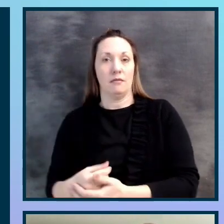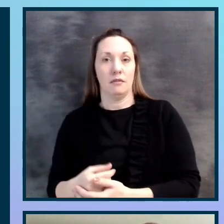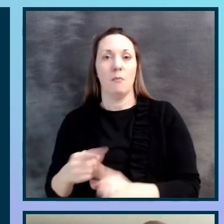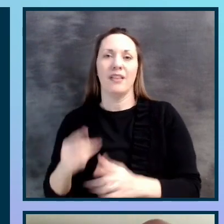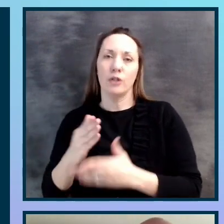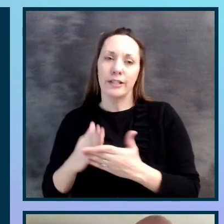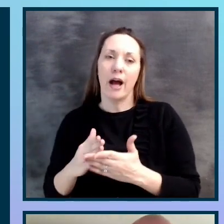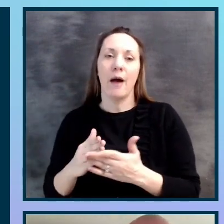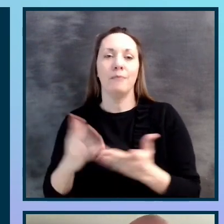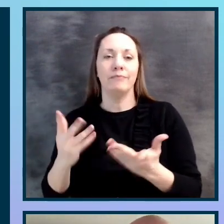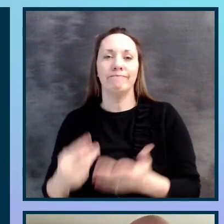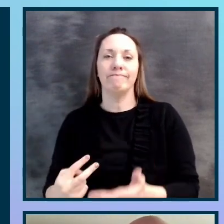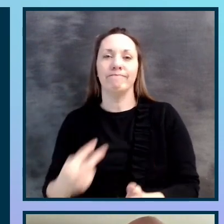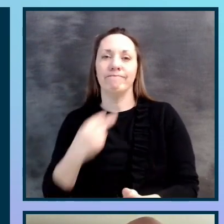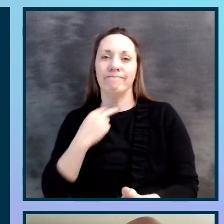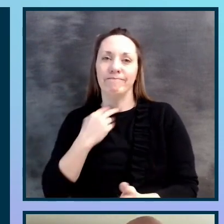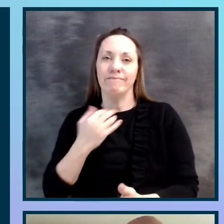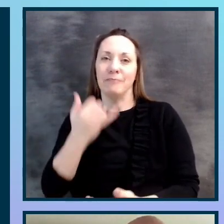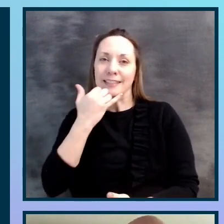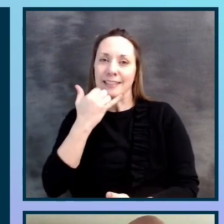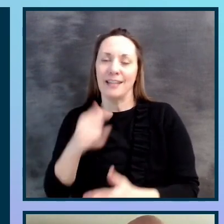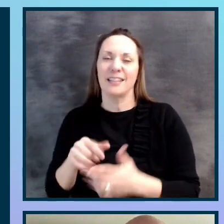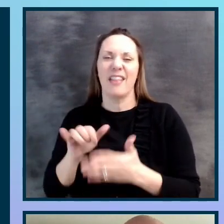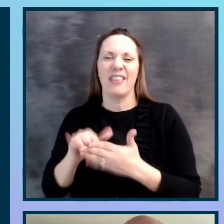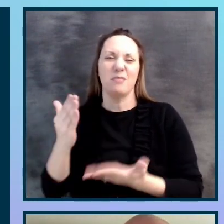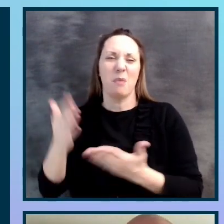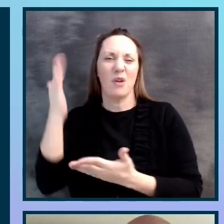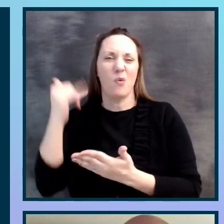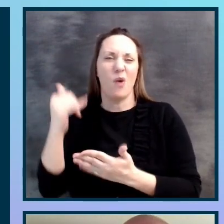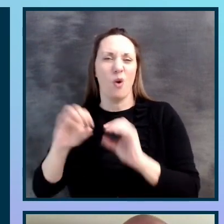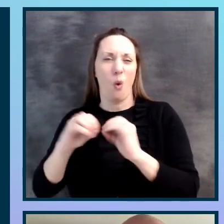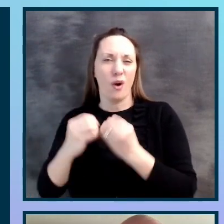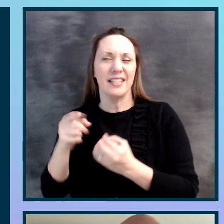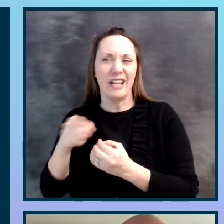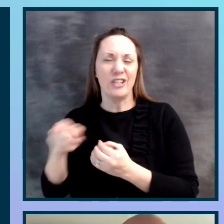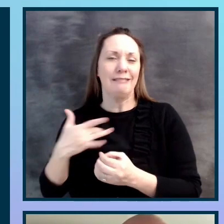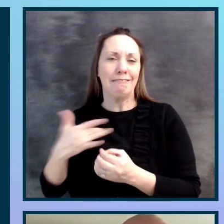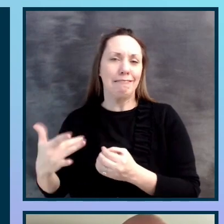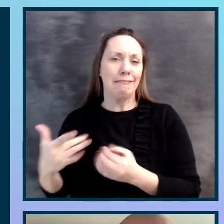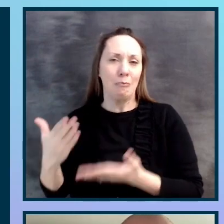And it's probably why a lot of organizations kind of probably avoid this.